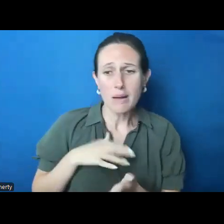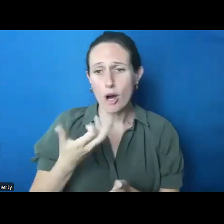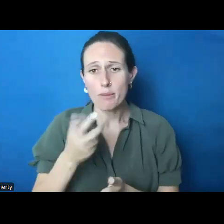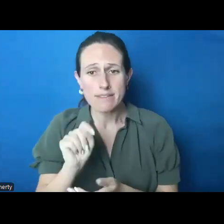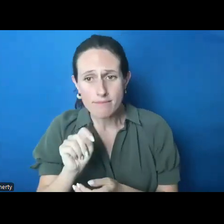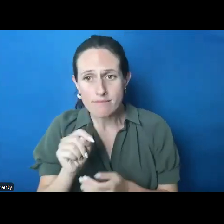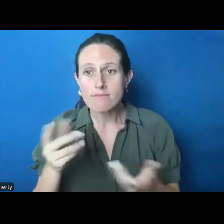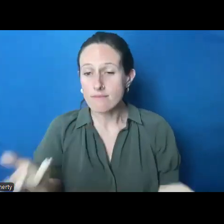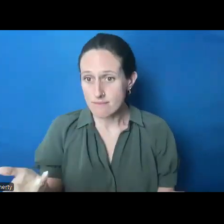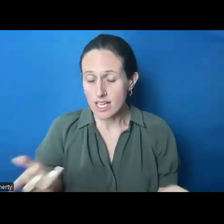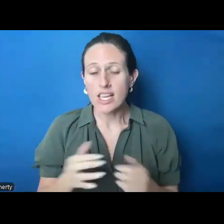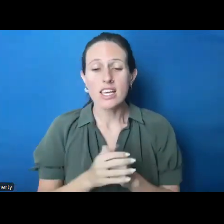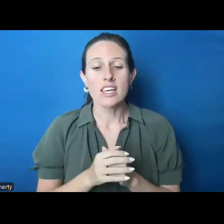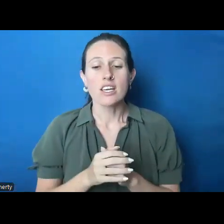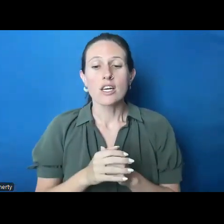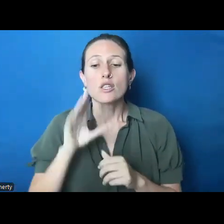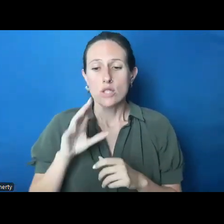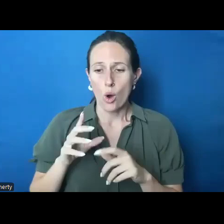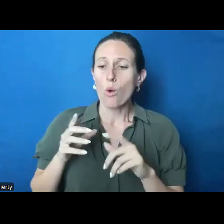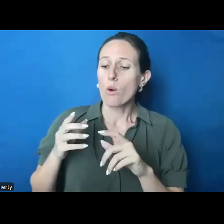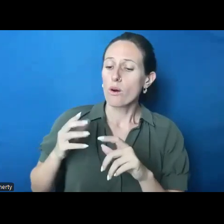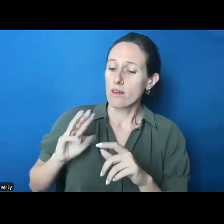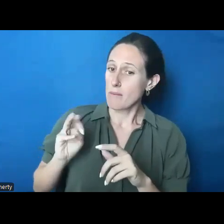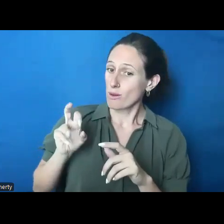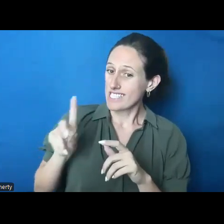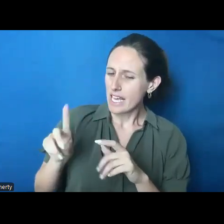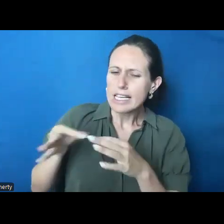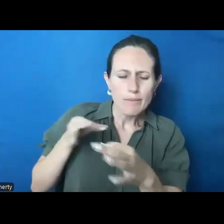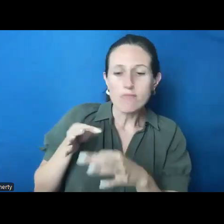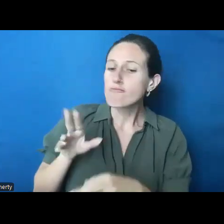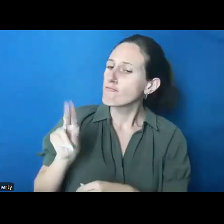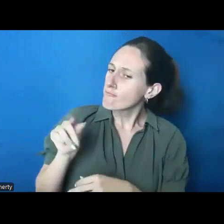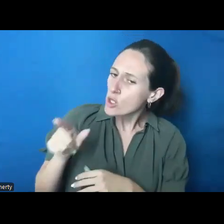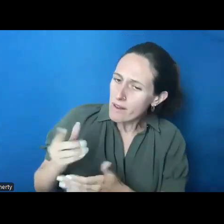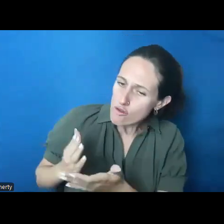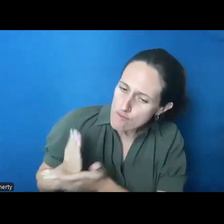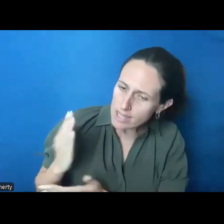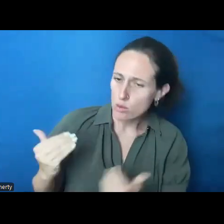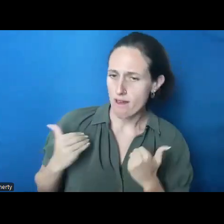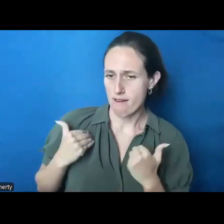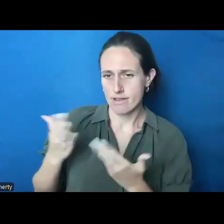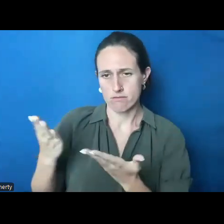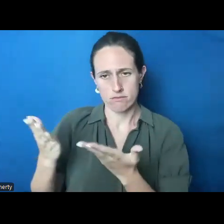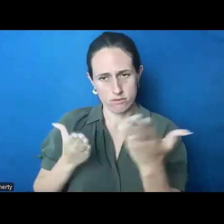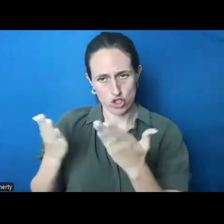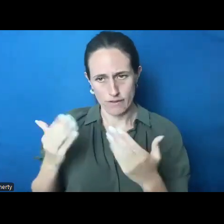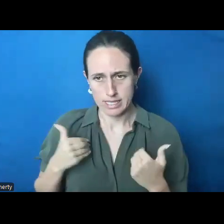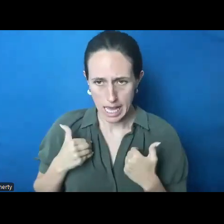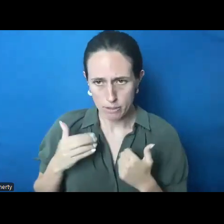their situation. They explained to the constituent that they had a right to have their service dog in their apartment so long